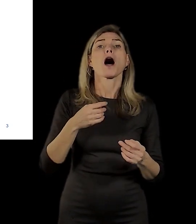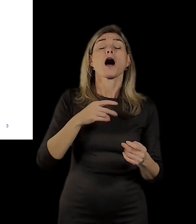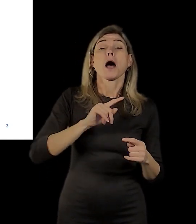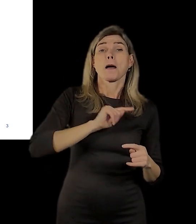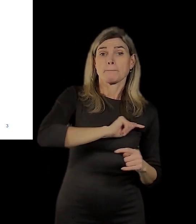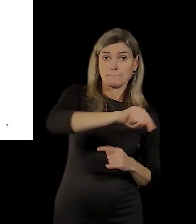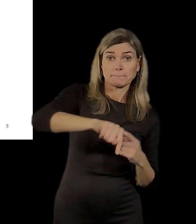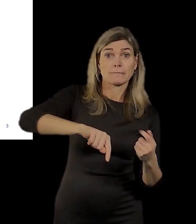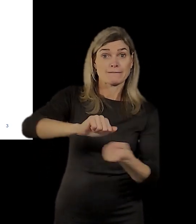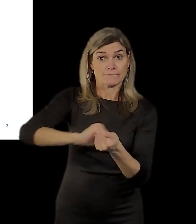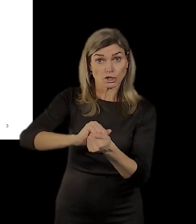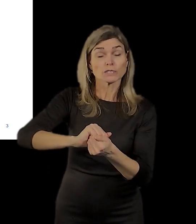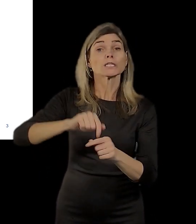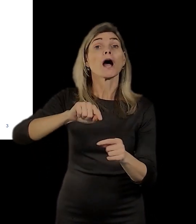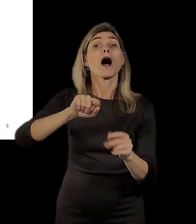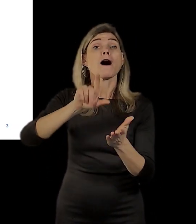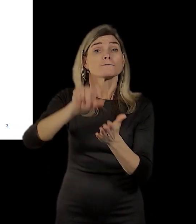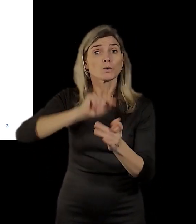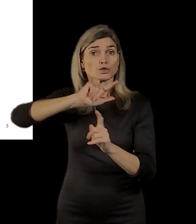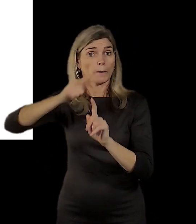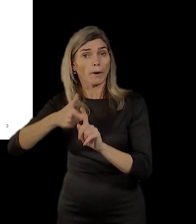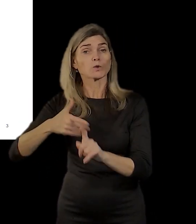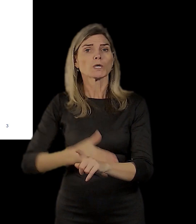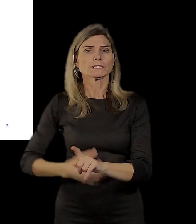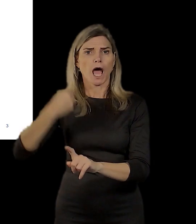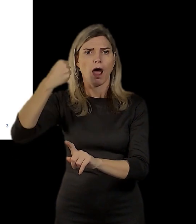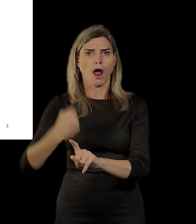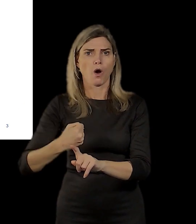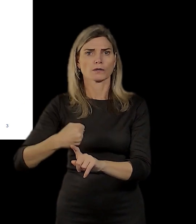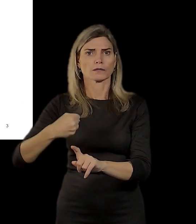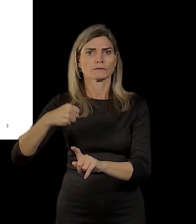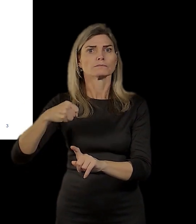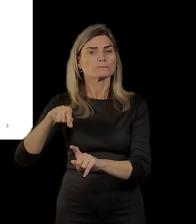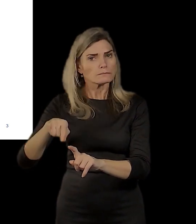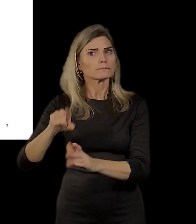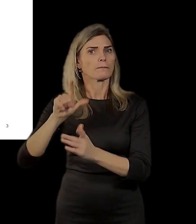And we are actually able to save 50% of that need. And in several ways.